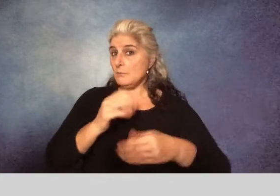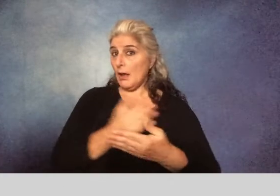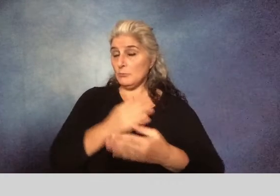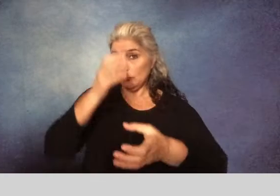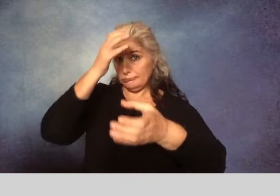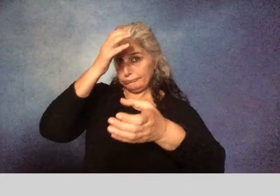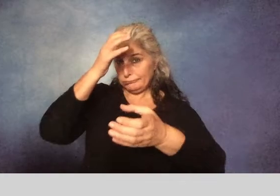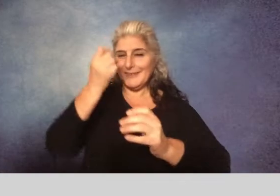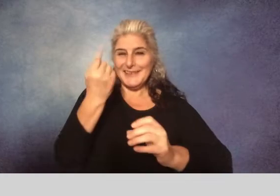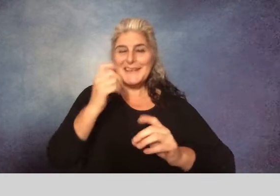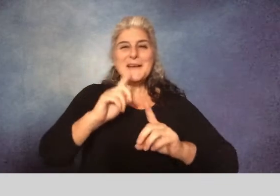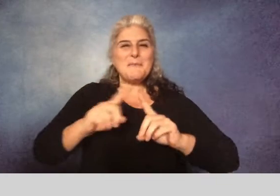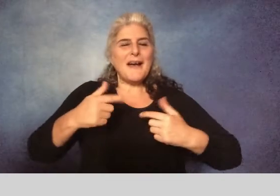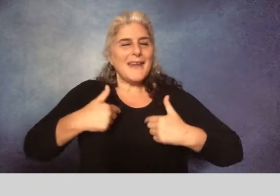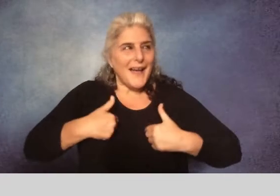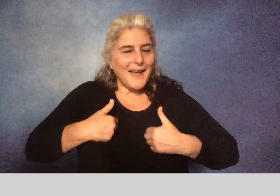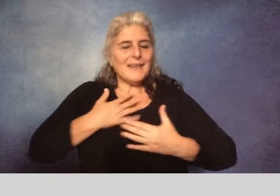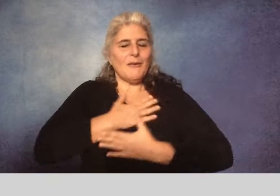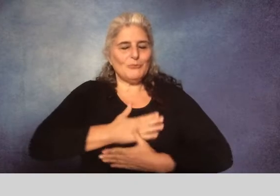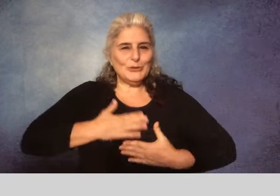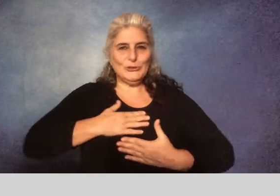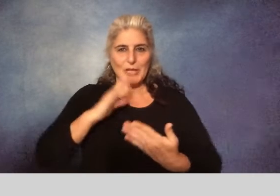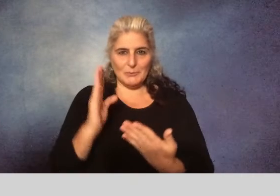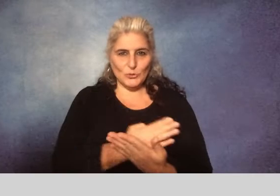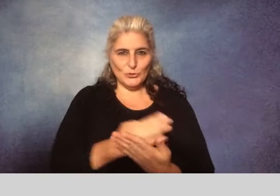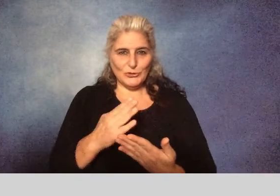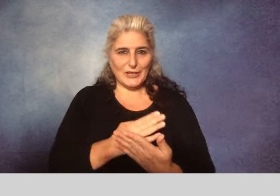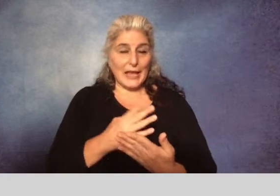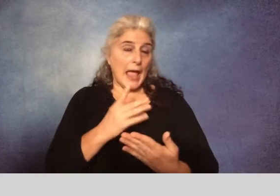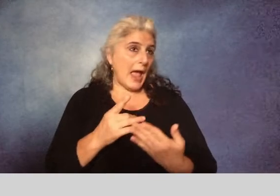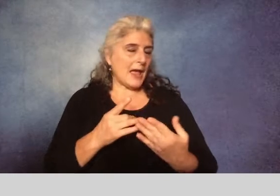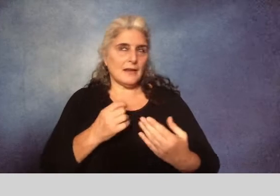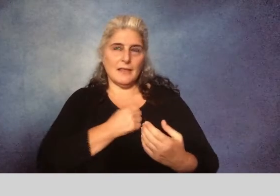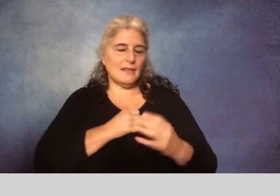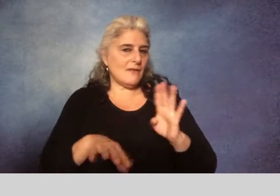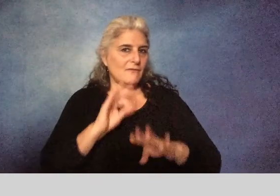I am however, a music appreciator and I enjoy discovering new bands and albums.